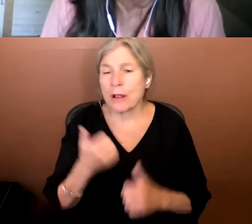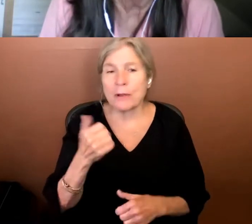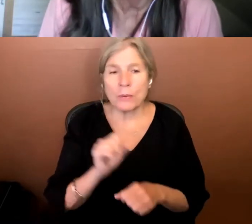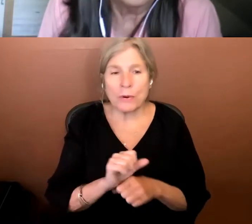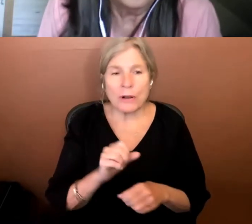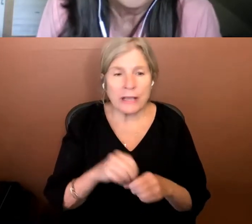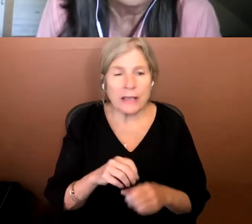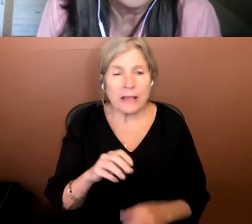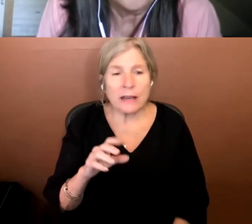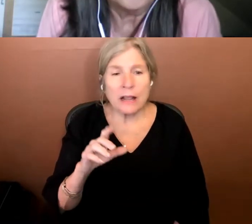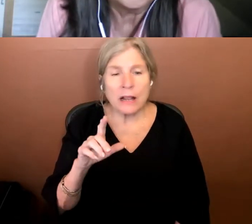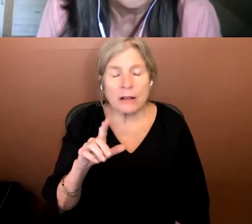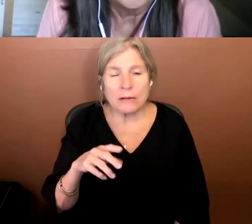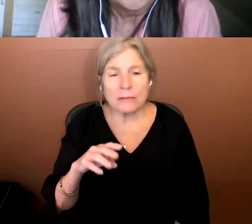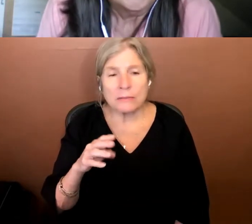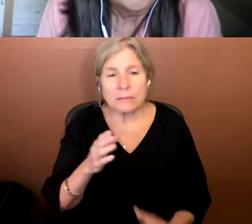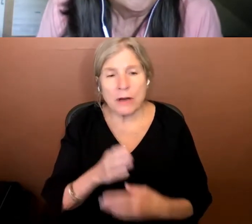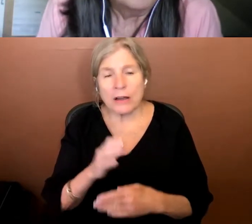low relief sculpture. B